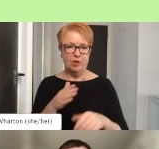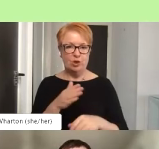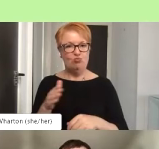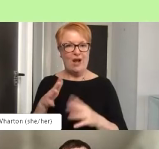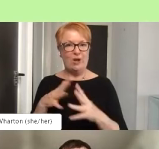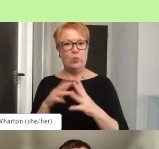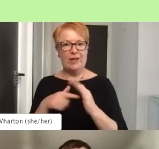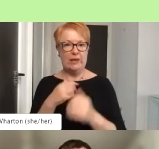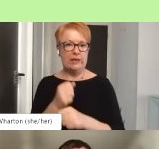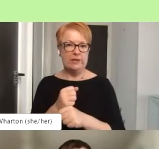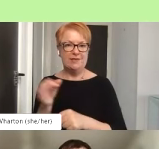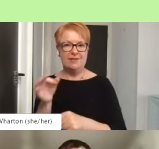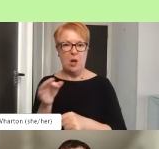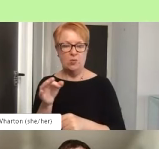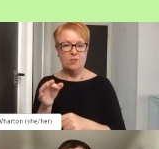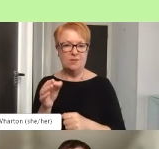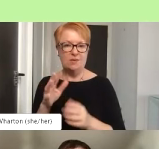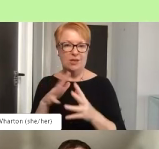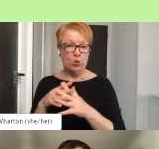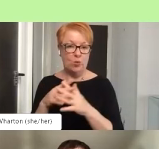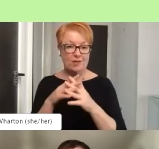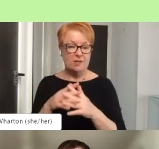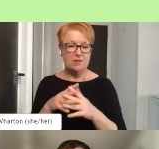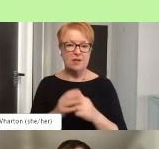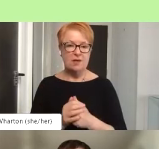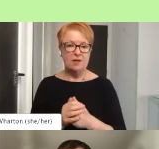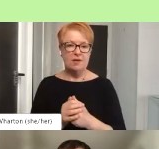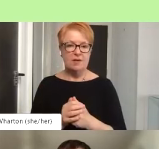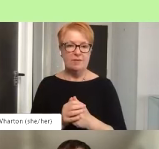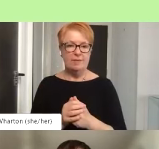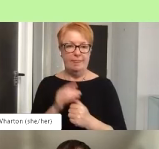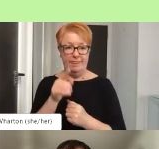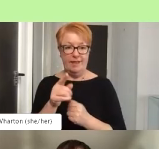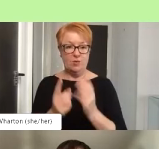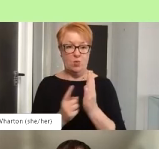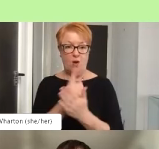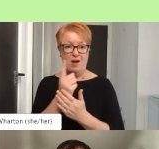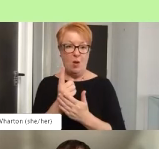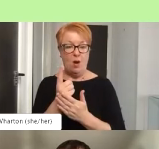And in Acron, just like one hour away from this installation, there was upside down